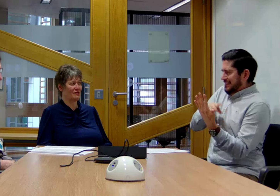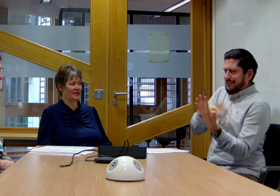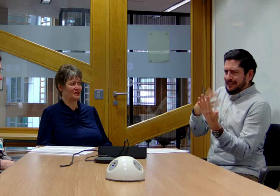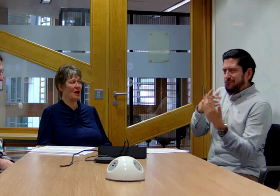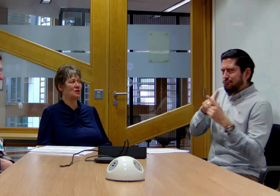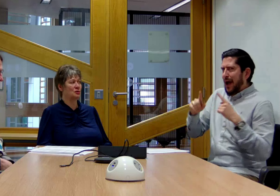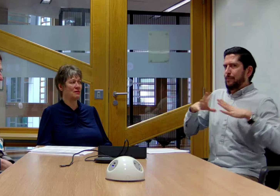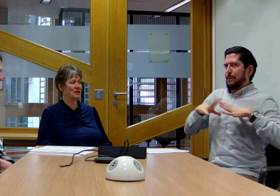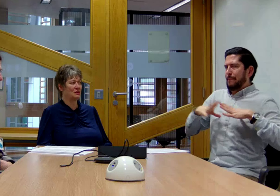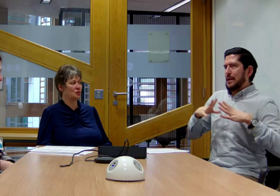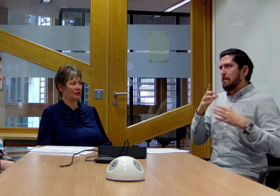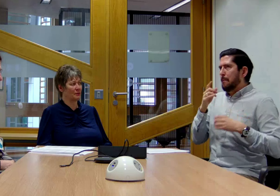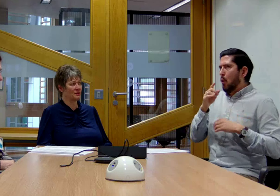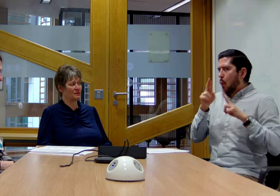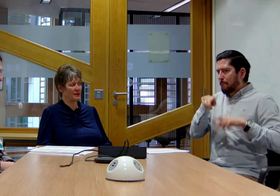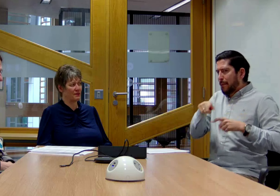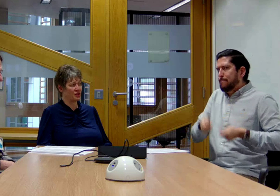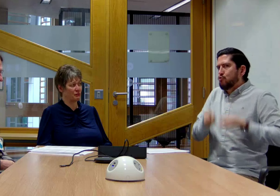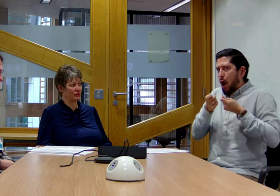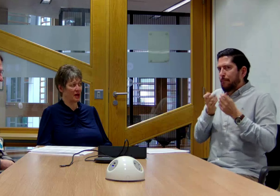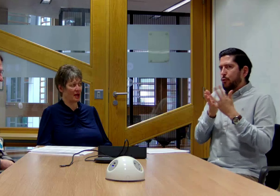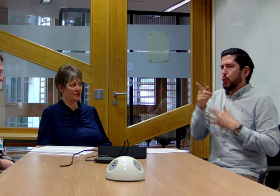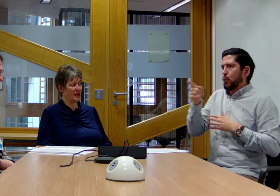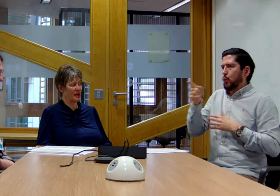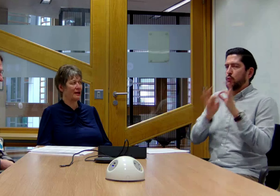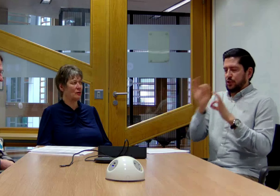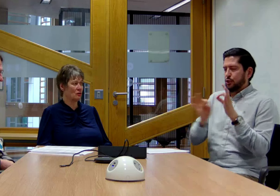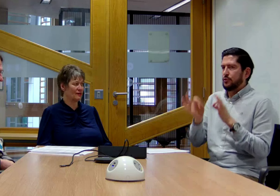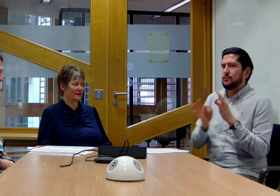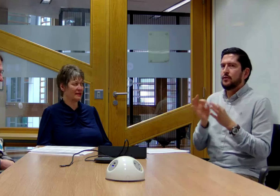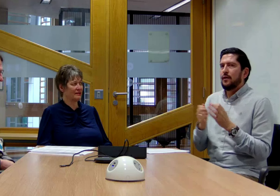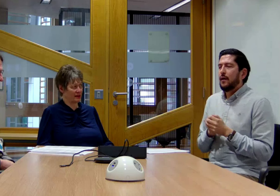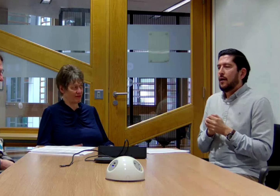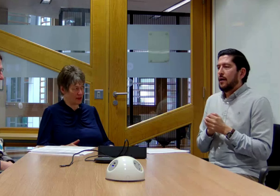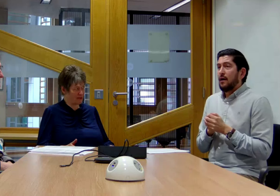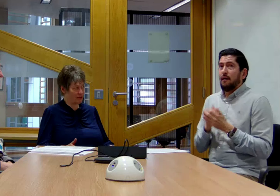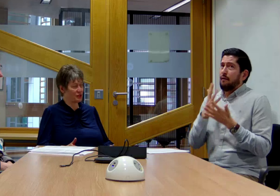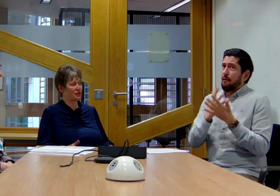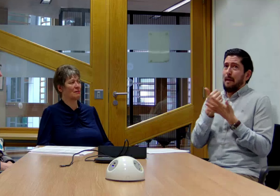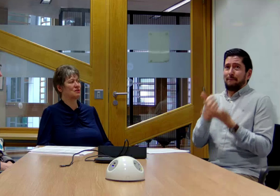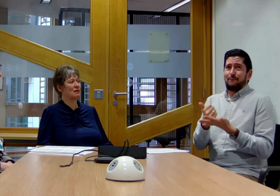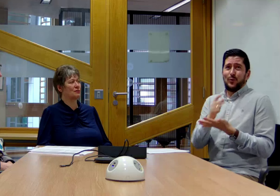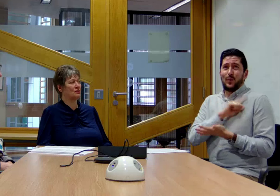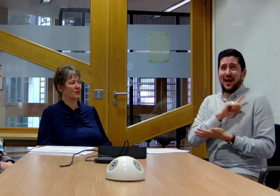who are just about to go for the live event so that they can do a little bit of preparation